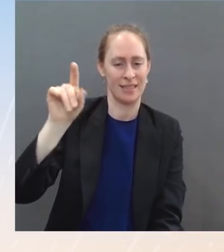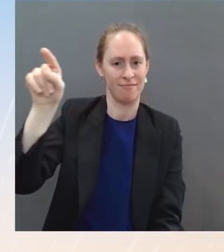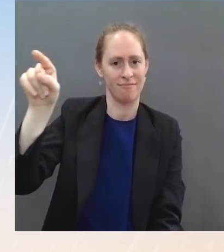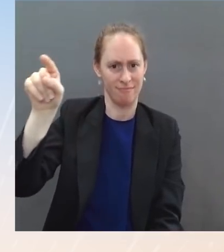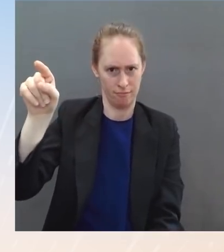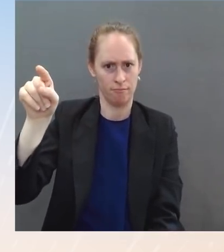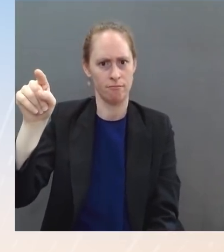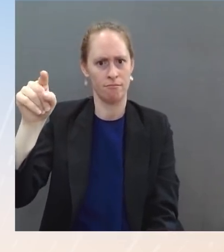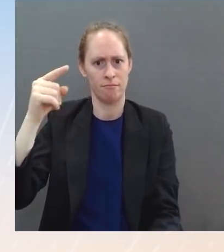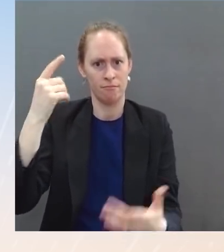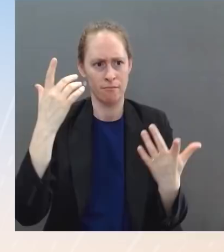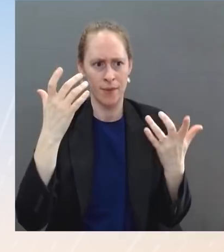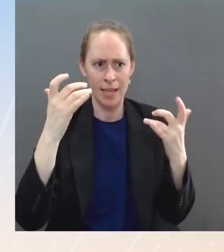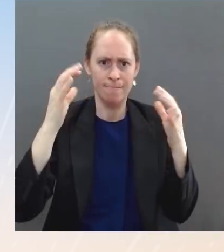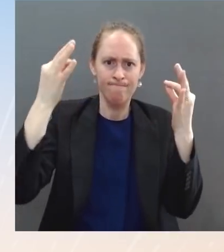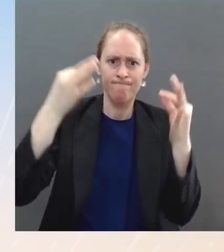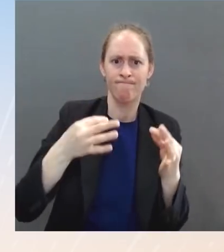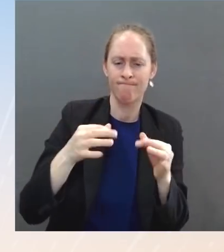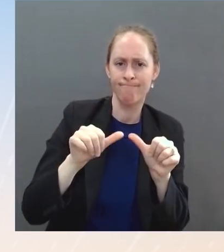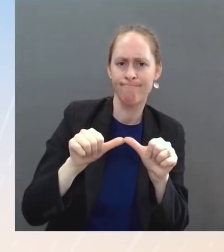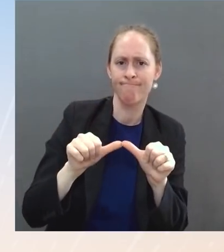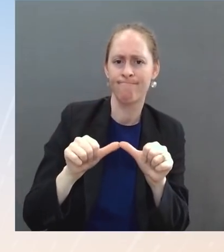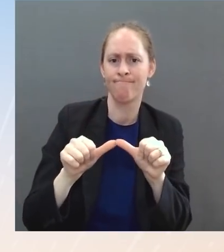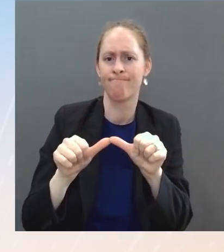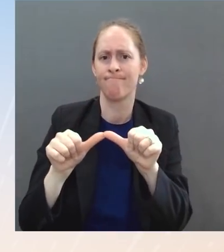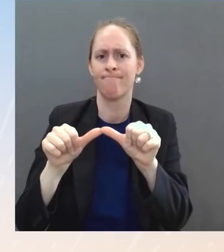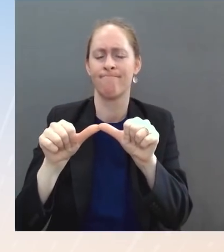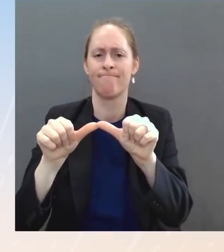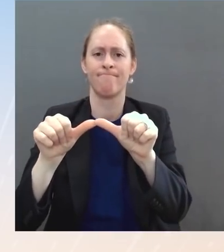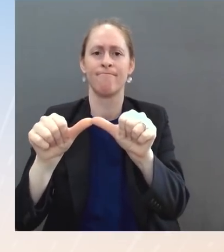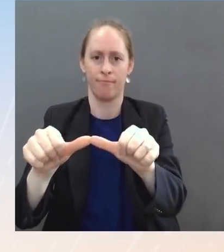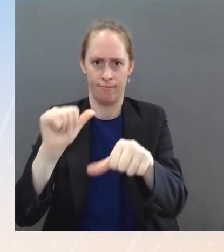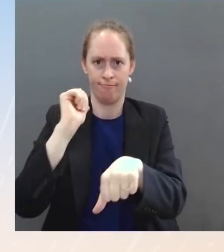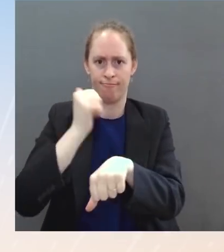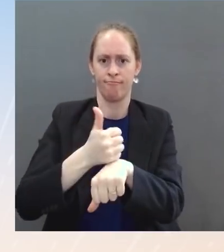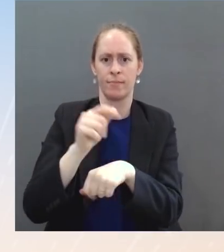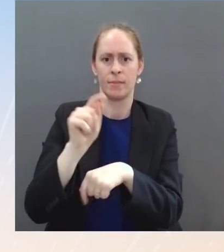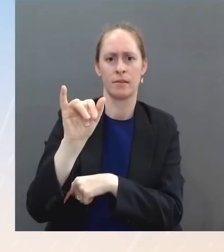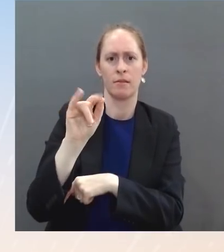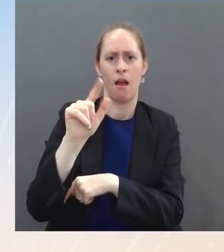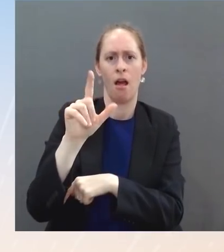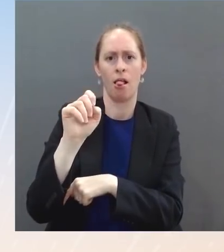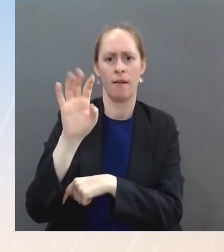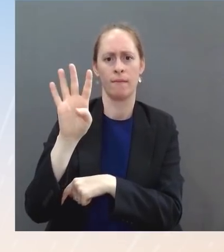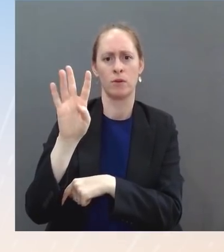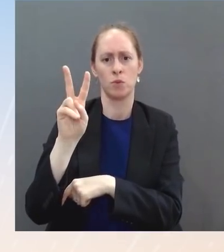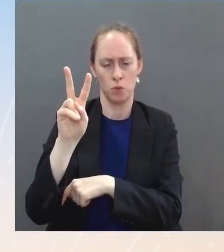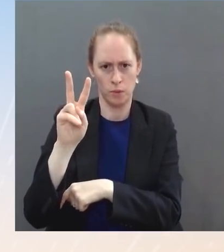continues to be to ensure we are increasing our resources,